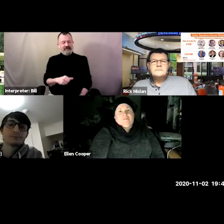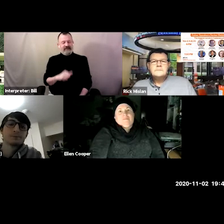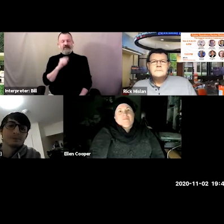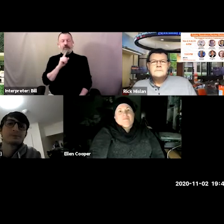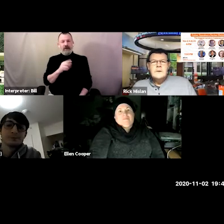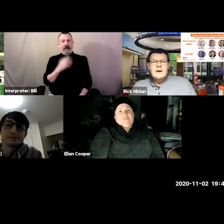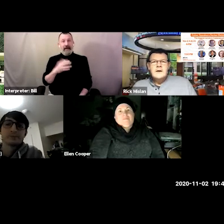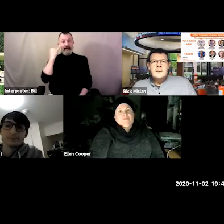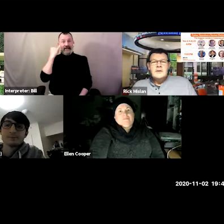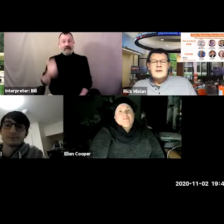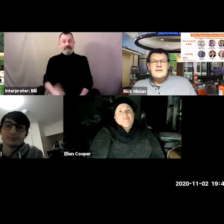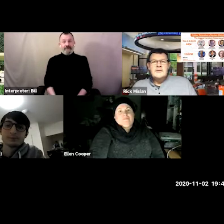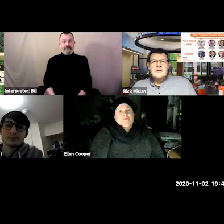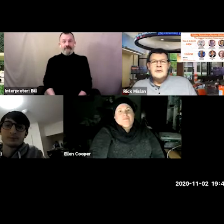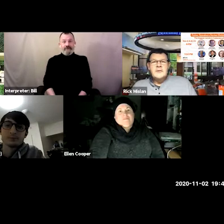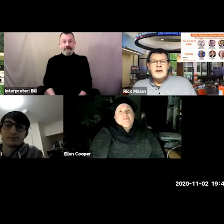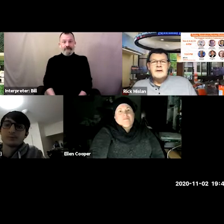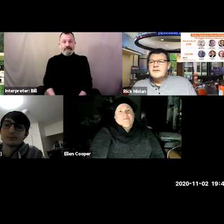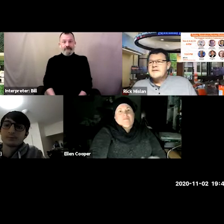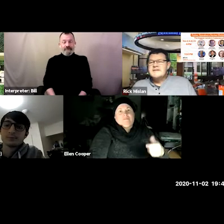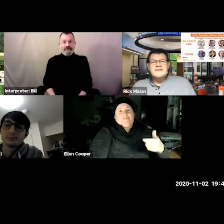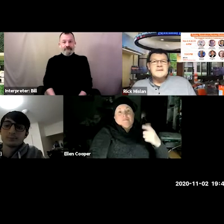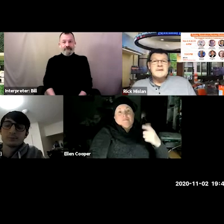Rick Mislan: I mean it's similar to paying for hostages right